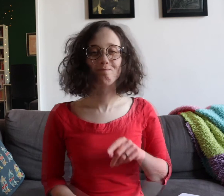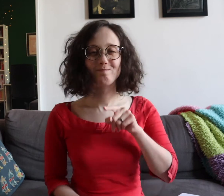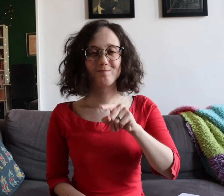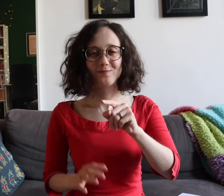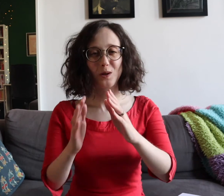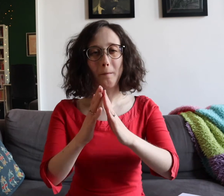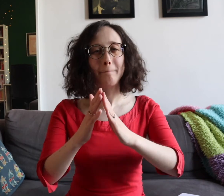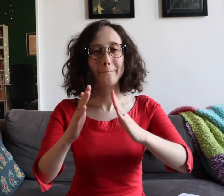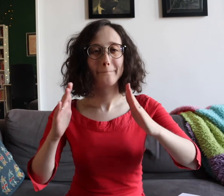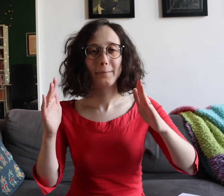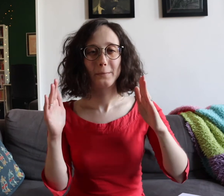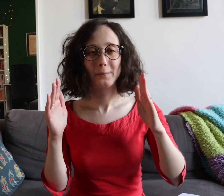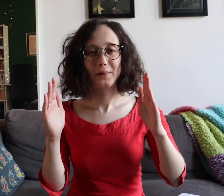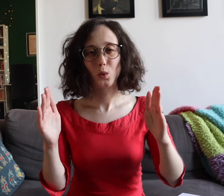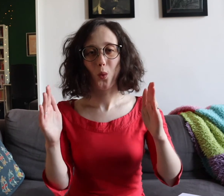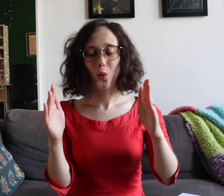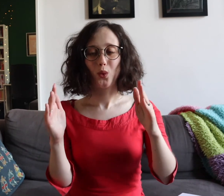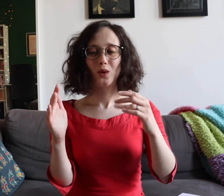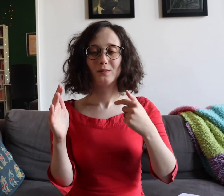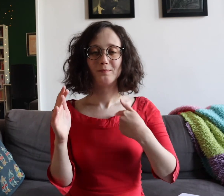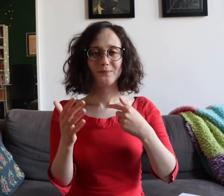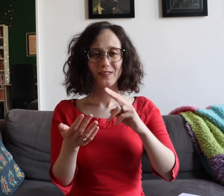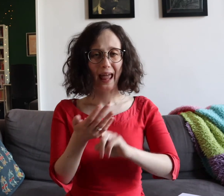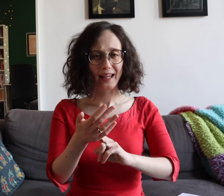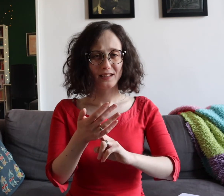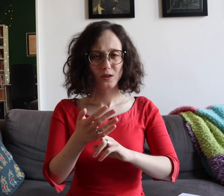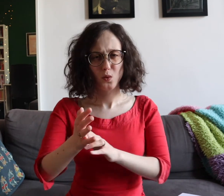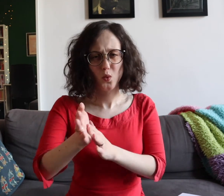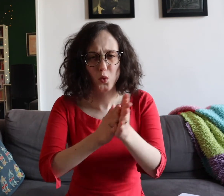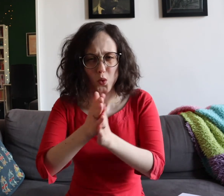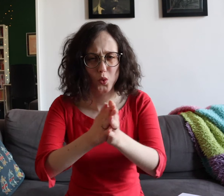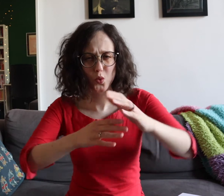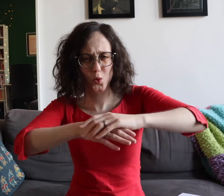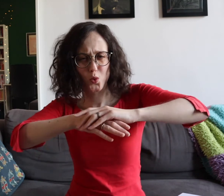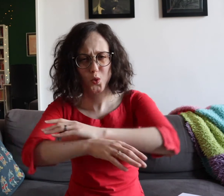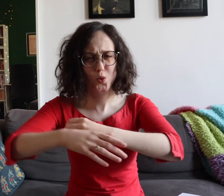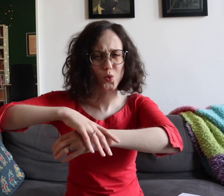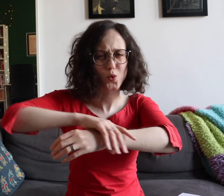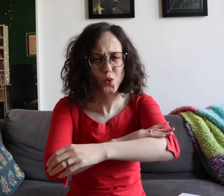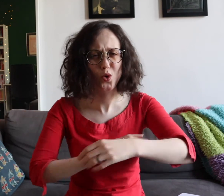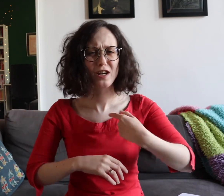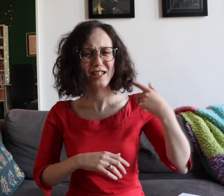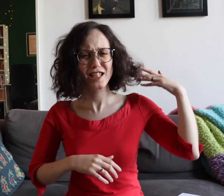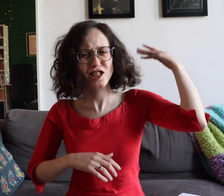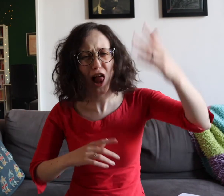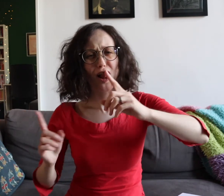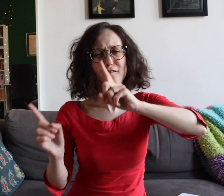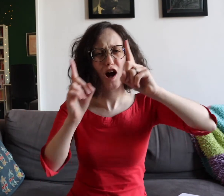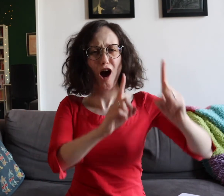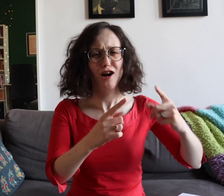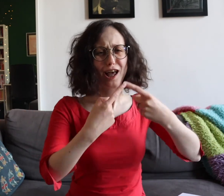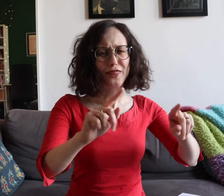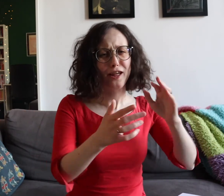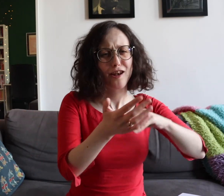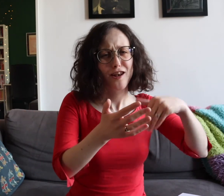At that time I was very motivated to move to another country,